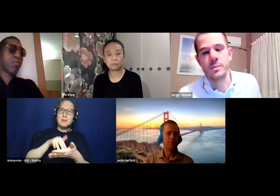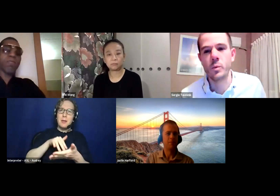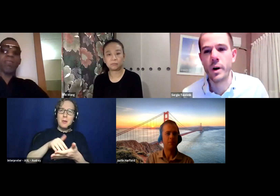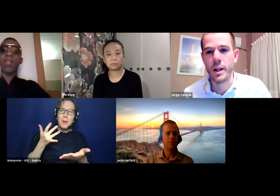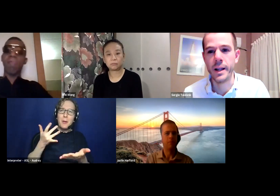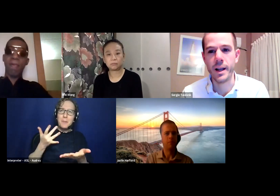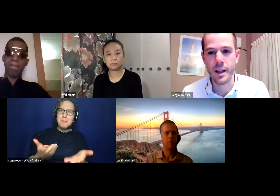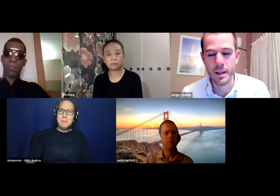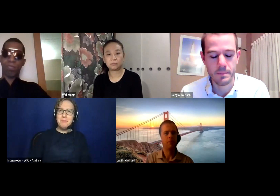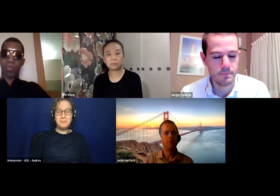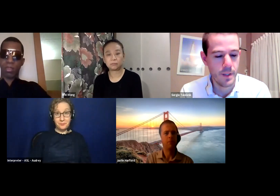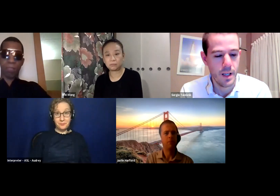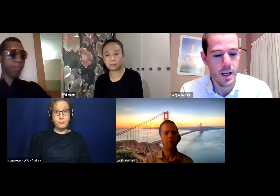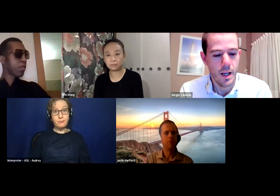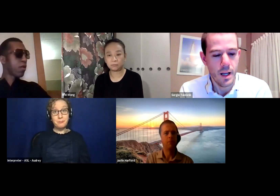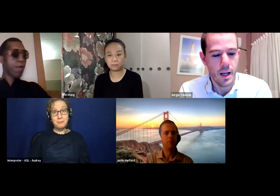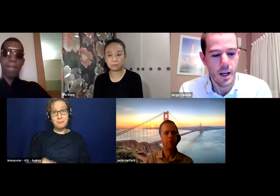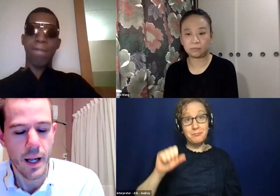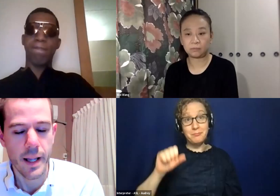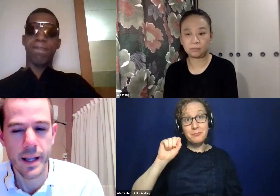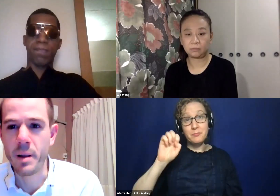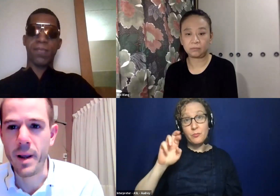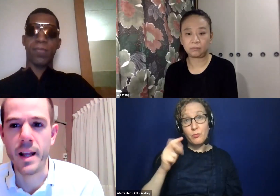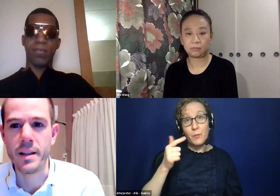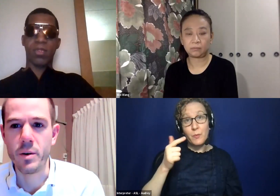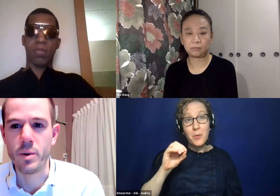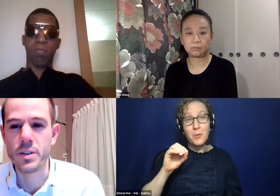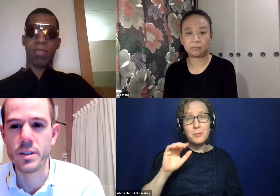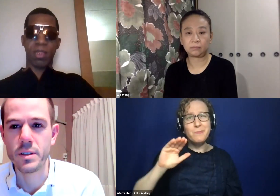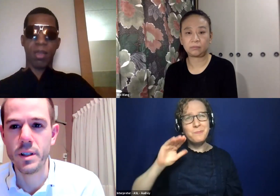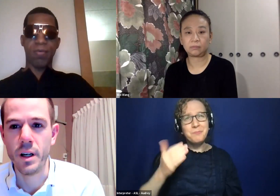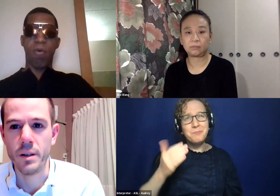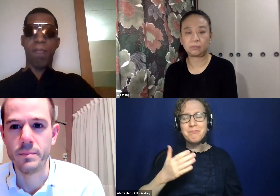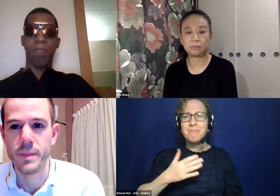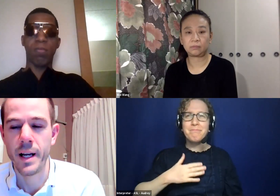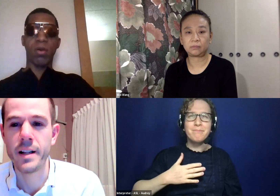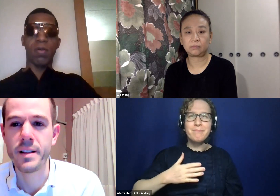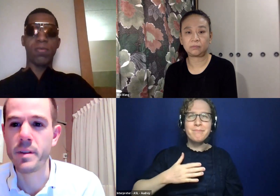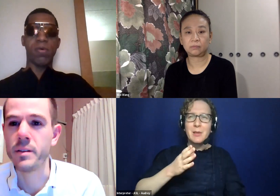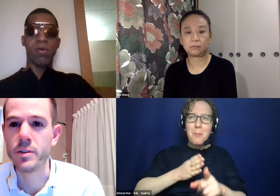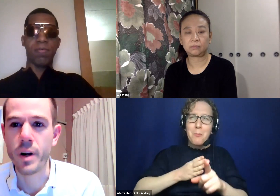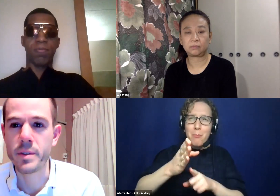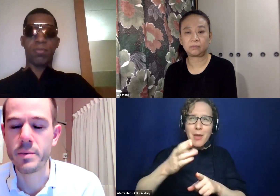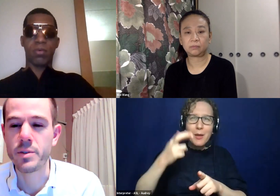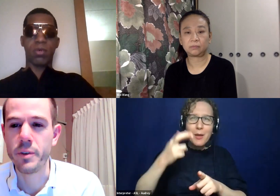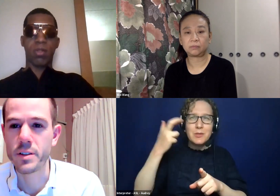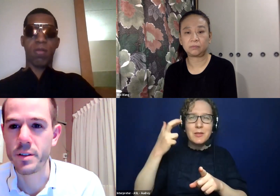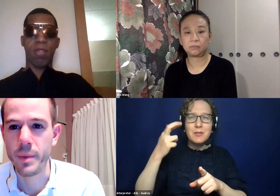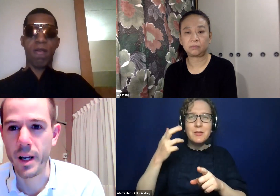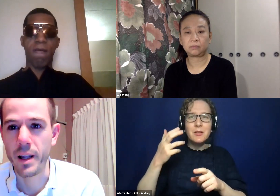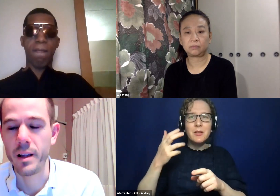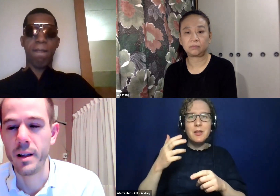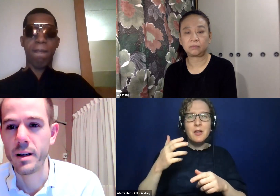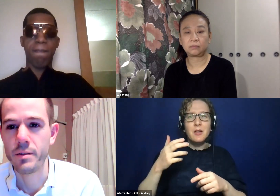Well, I guess my main idea was I needed something disruptive to foster my